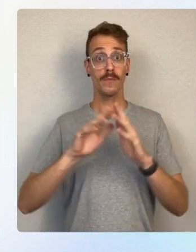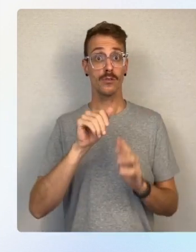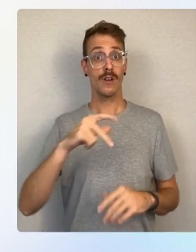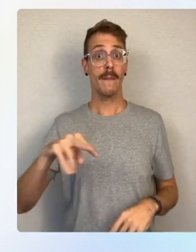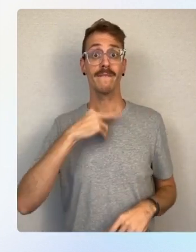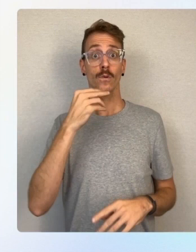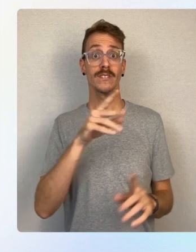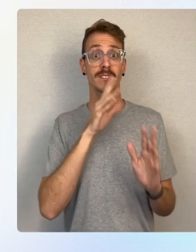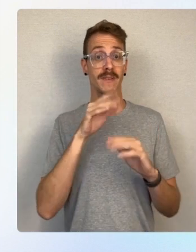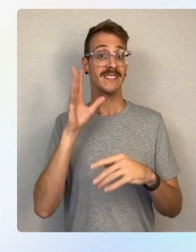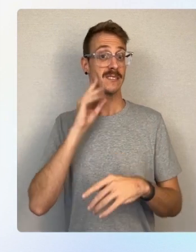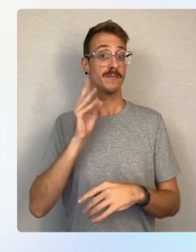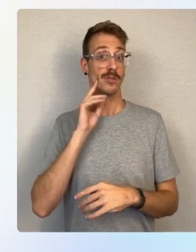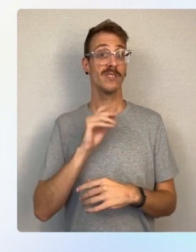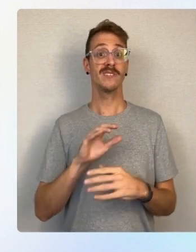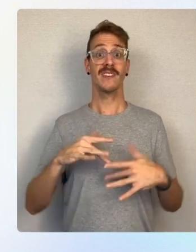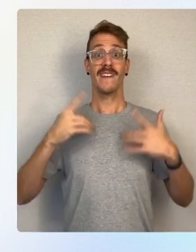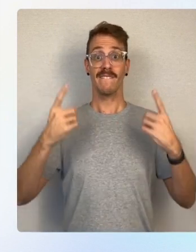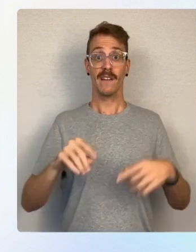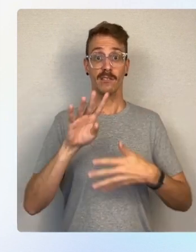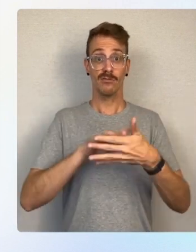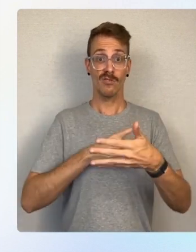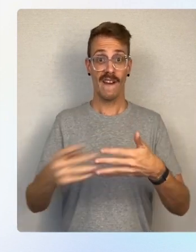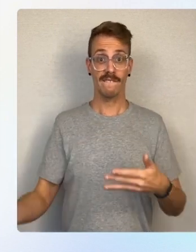Open up your App Voice Experience blueprints event graph.